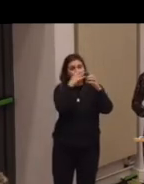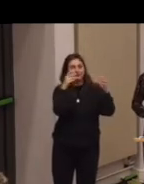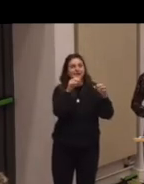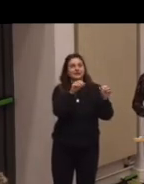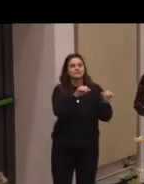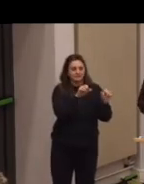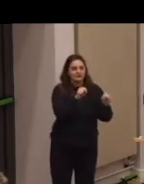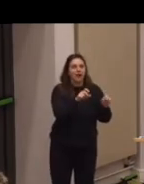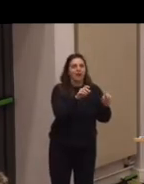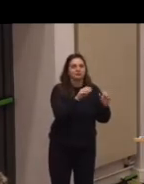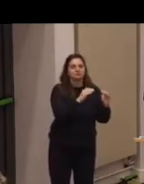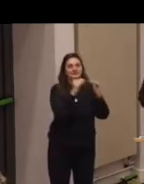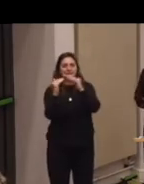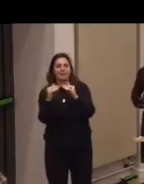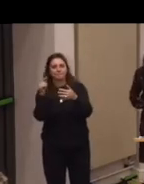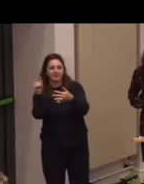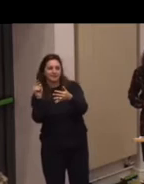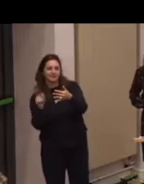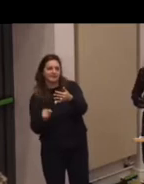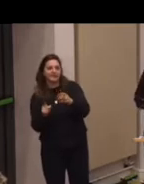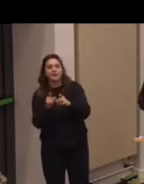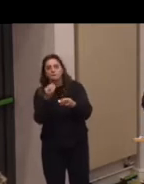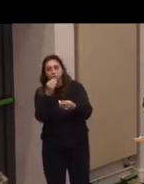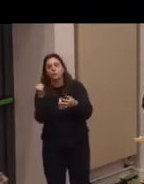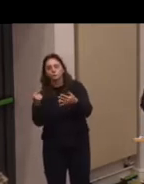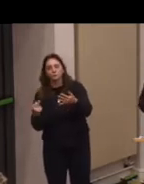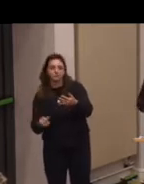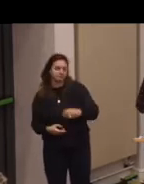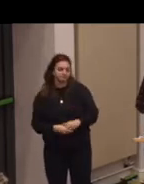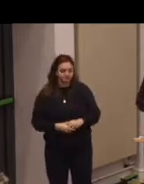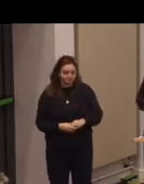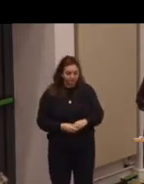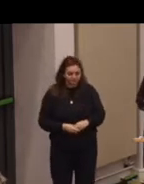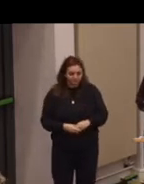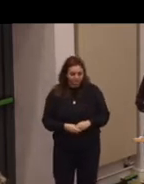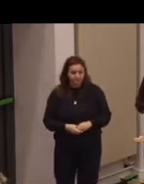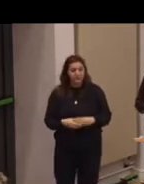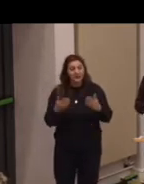Now the final barrier, the final challenge before I touch very briefly on what can be